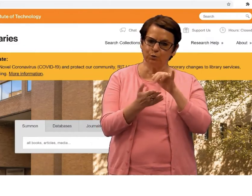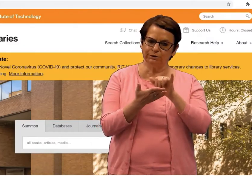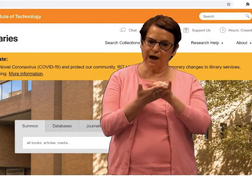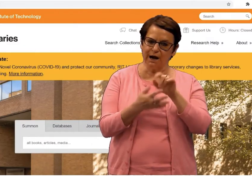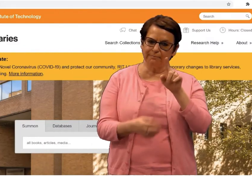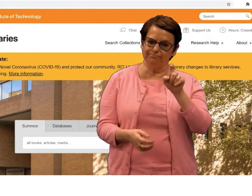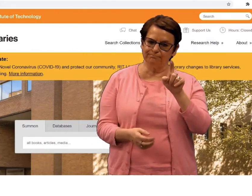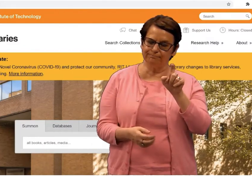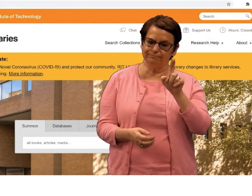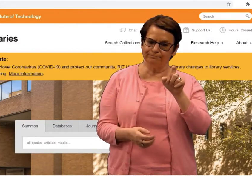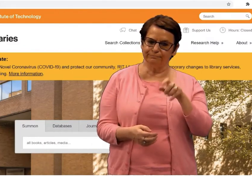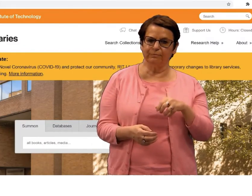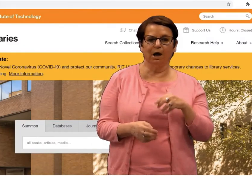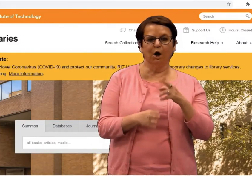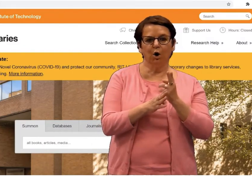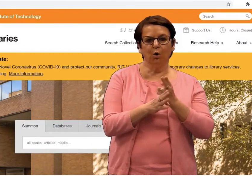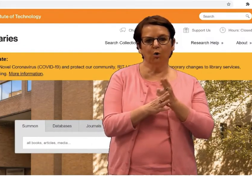So first, when do you use this?